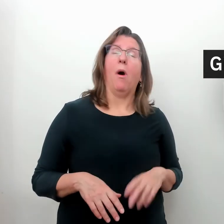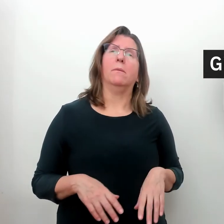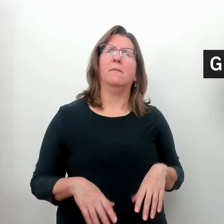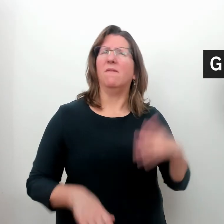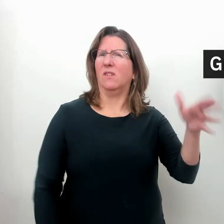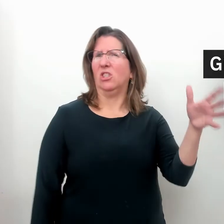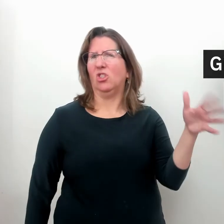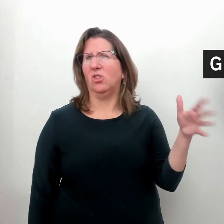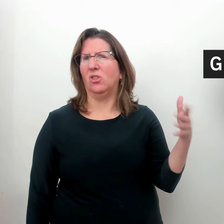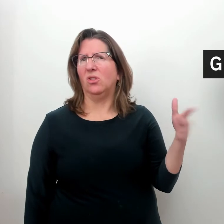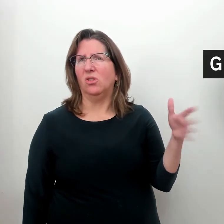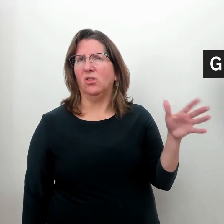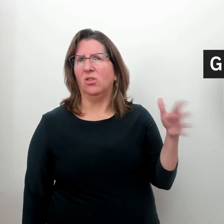Another way is to sign FINISH++